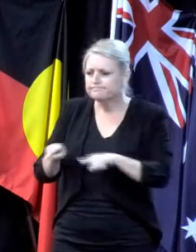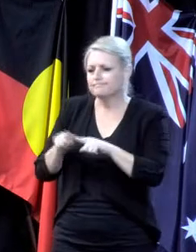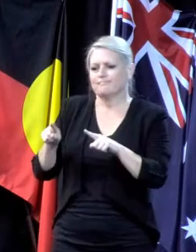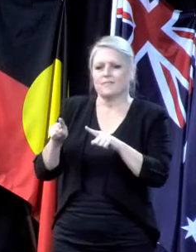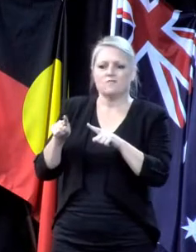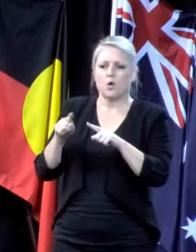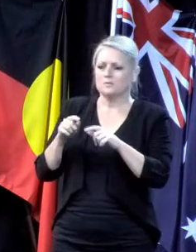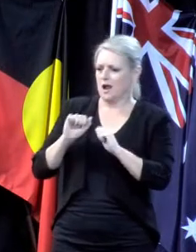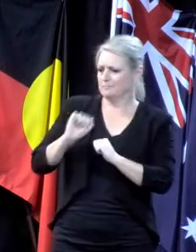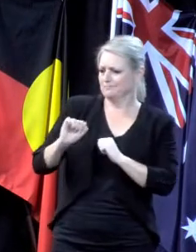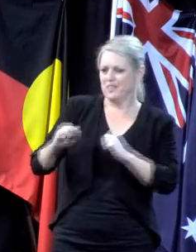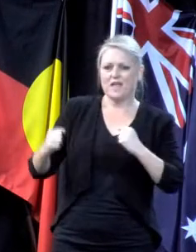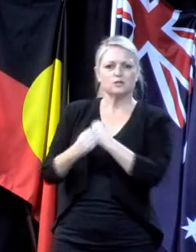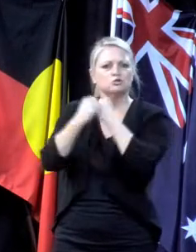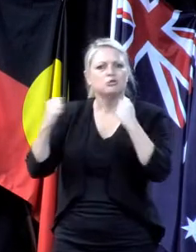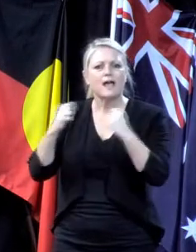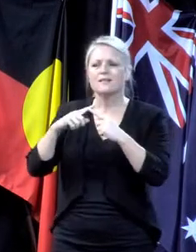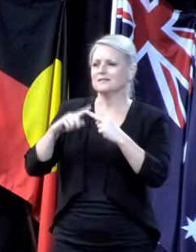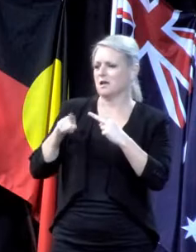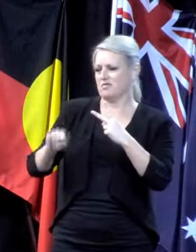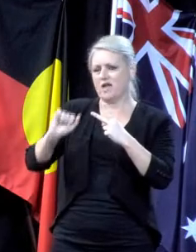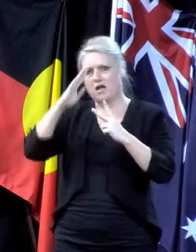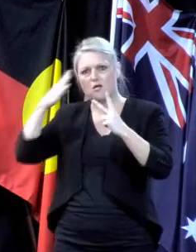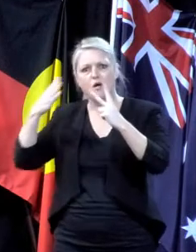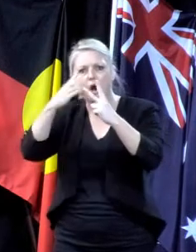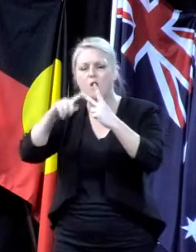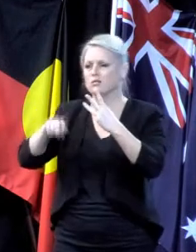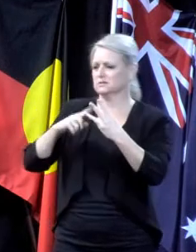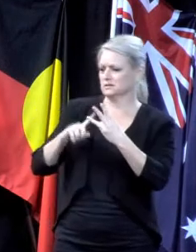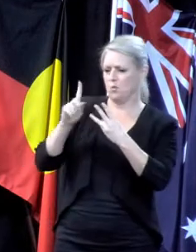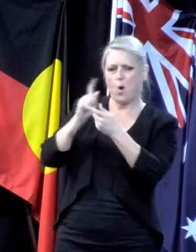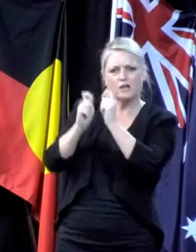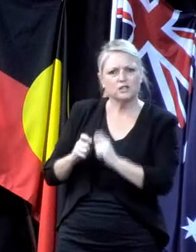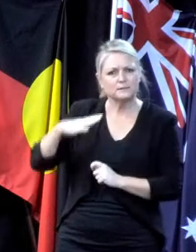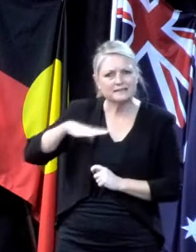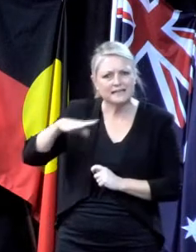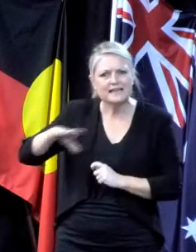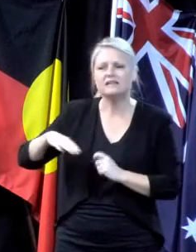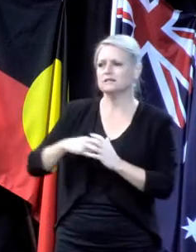what adjustments they think they need and they would like. And we work very hard to make sure that that voice is heard